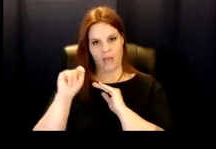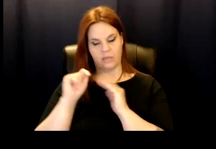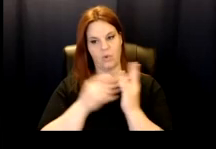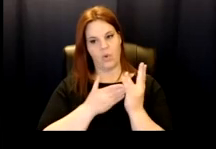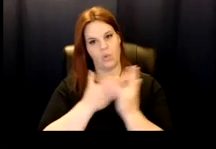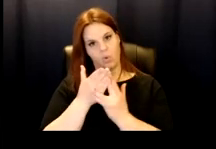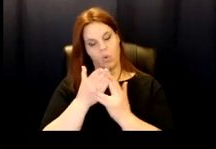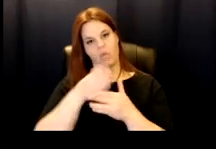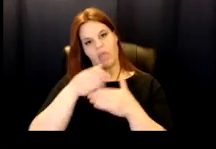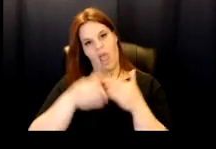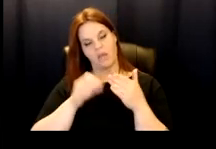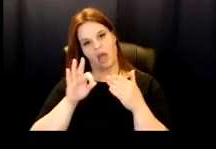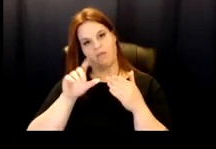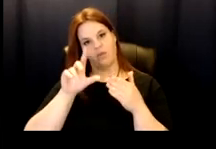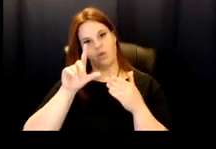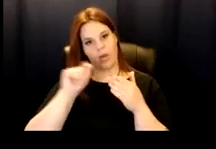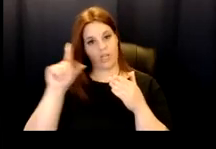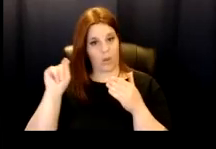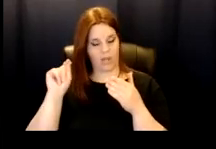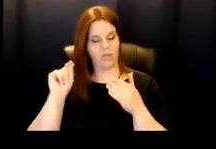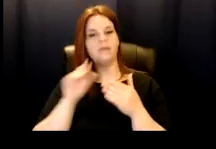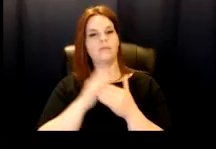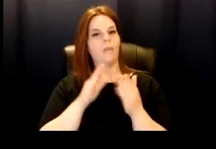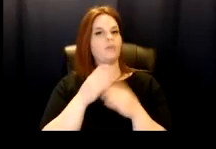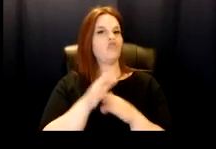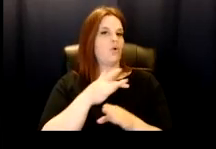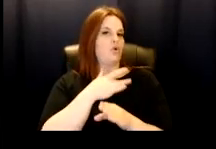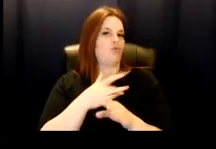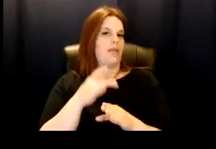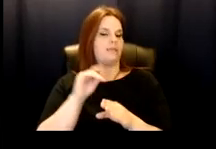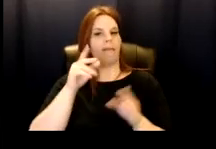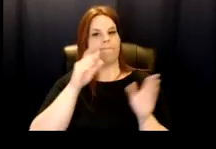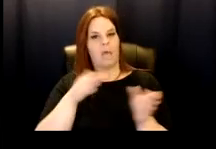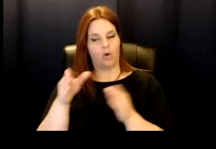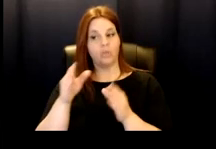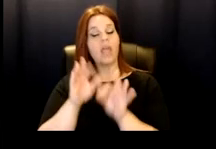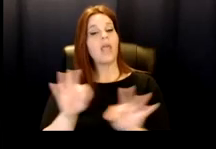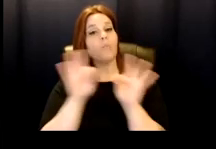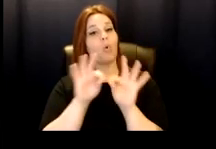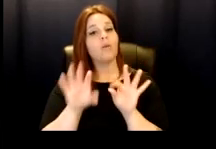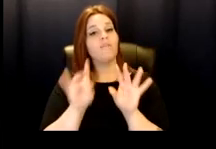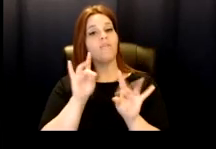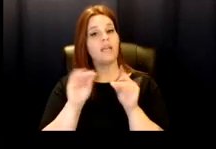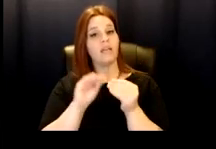the end of 2020 some general trends and patterns. Important finding number 1 the tsunami of